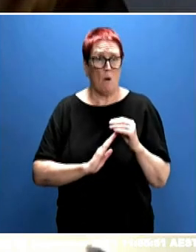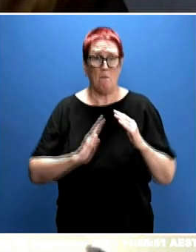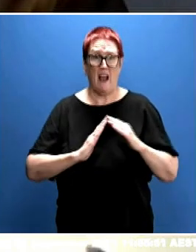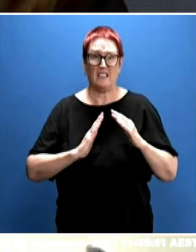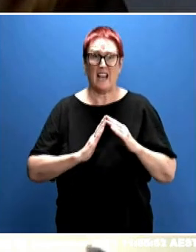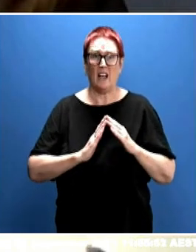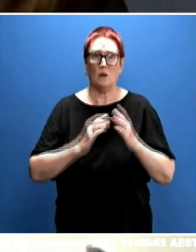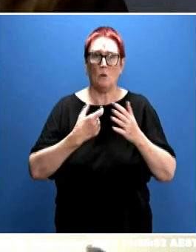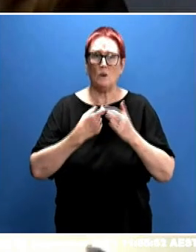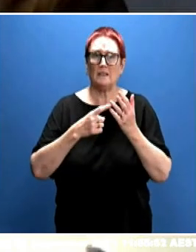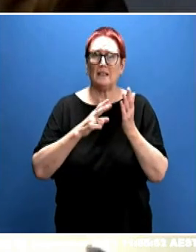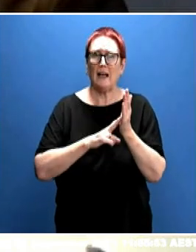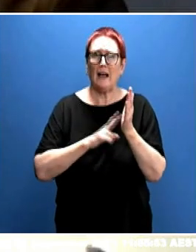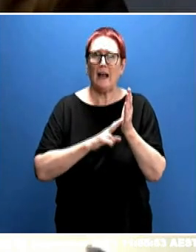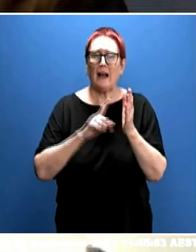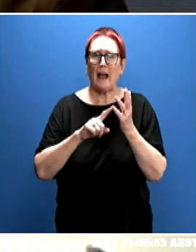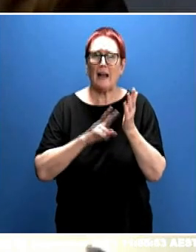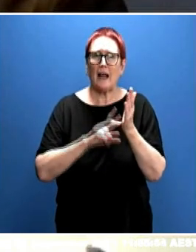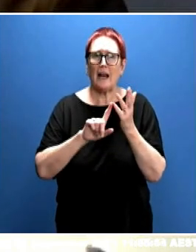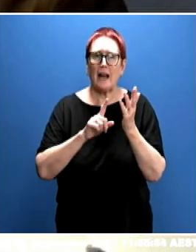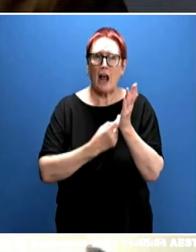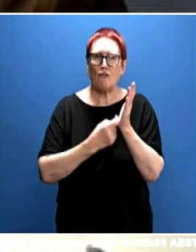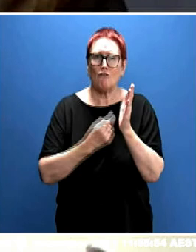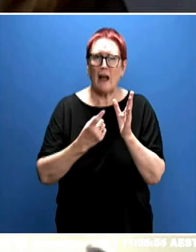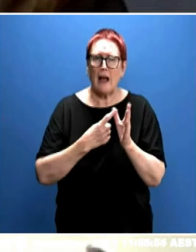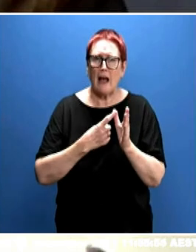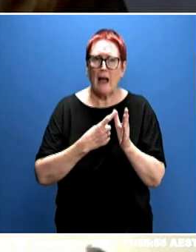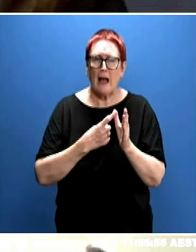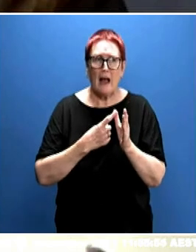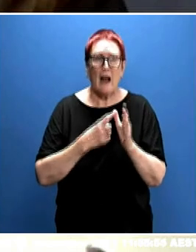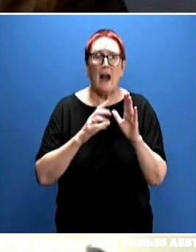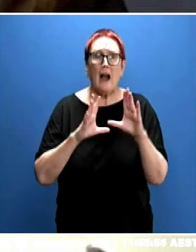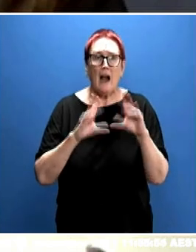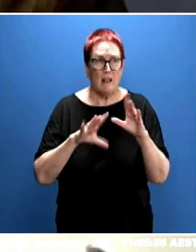which will be Kununurra, who's then effectively shipped all that way